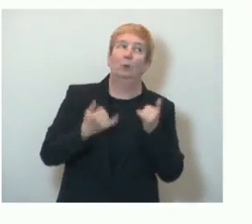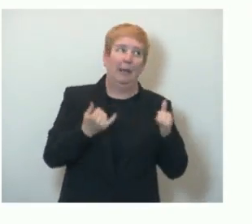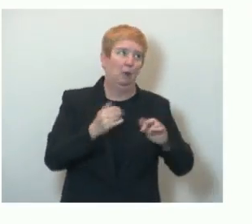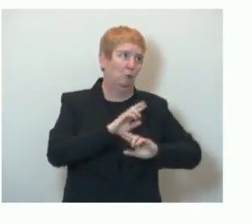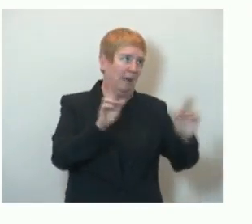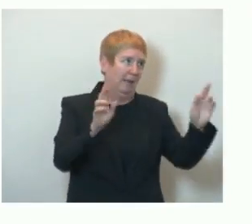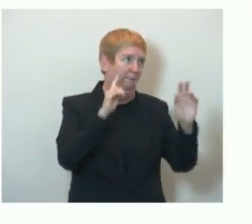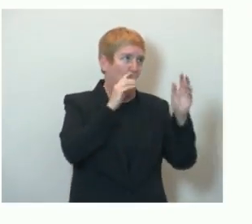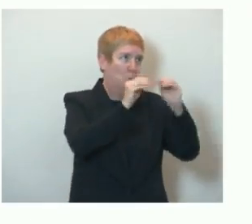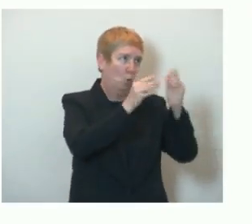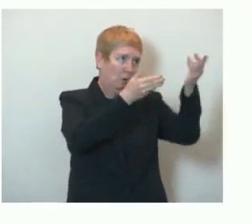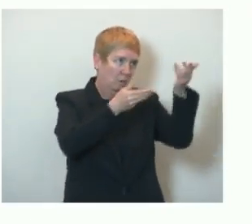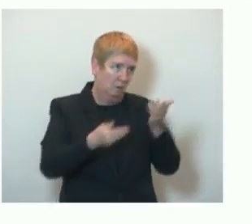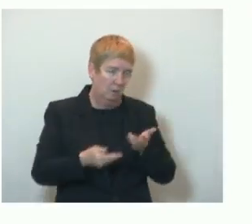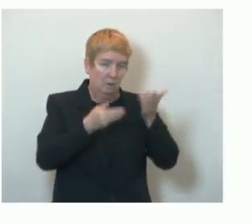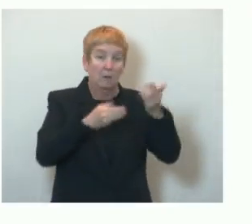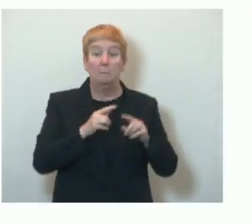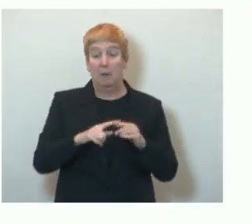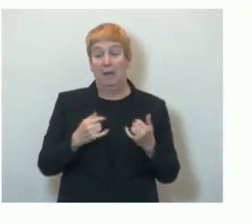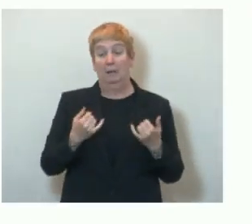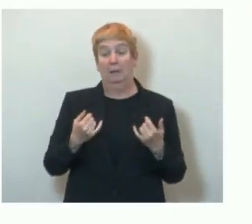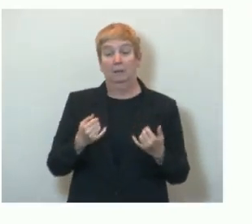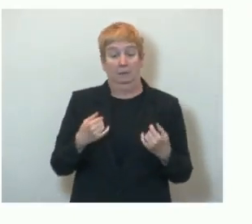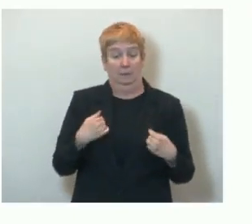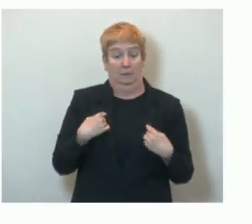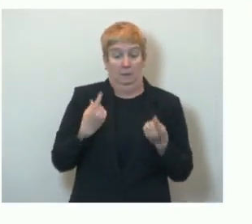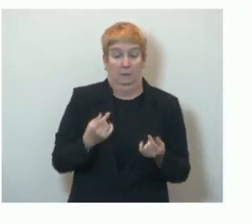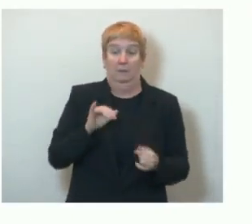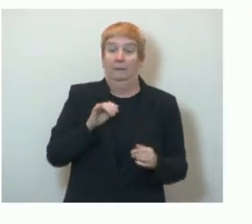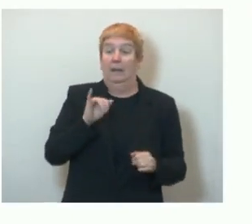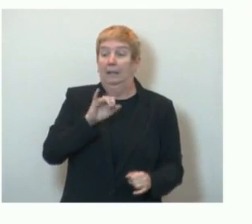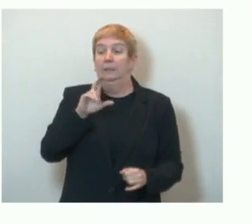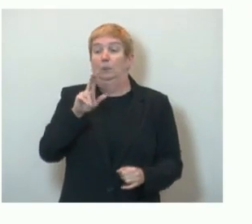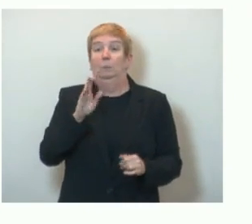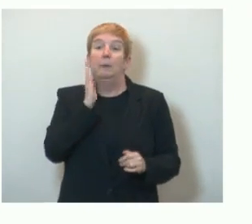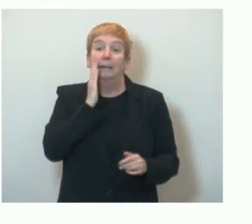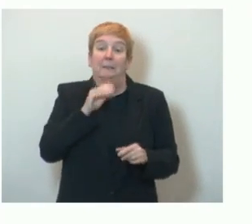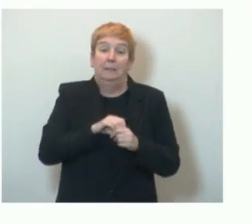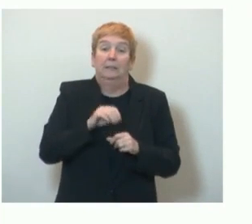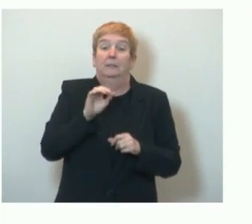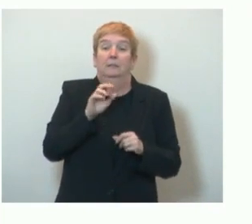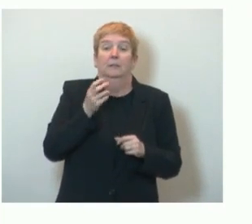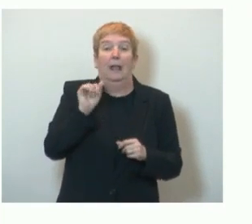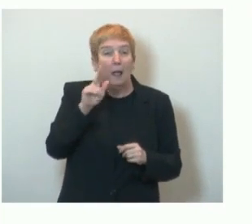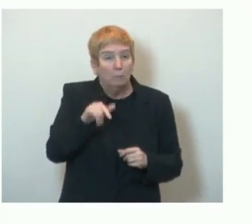THEY HAVE FOUND A WAY TO DOUBLE ICU CAPACITY IN THE STATE.